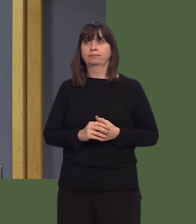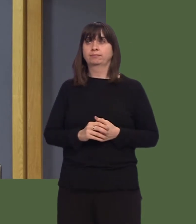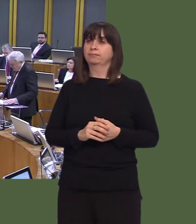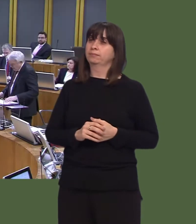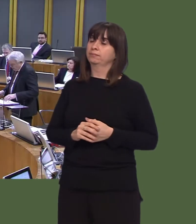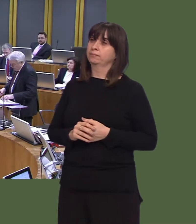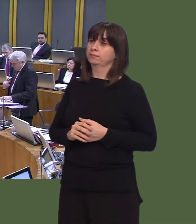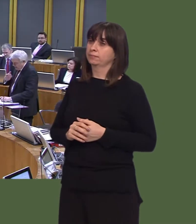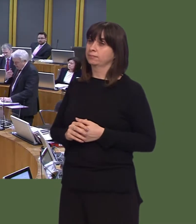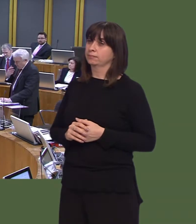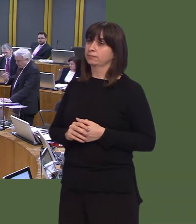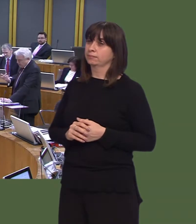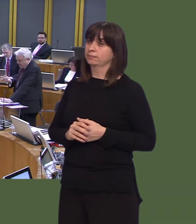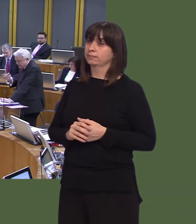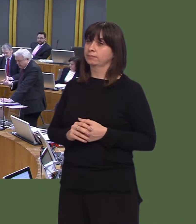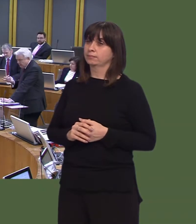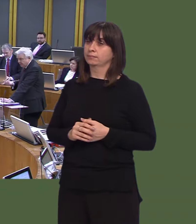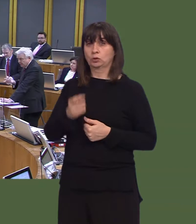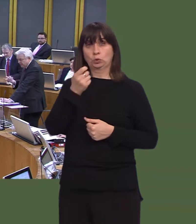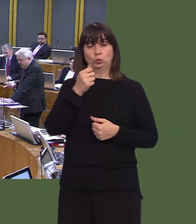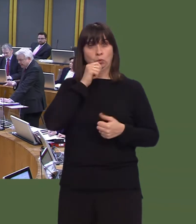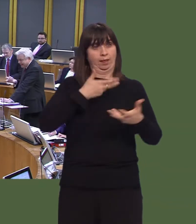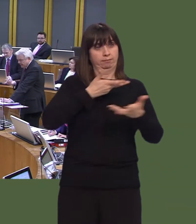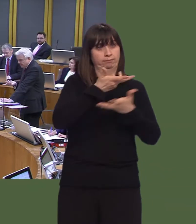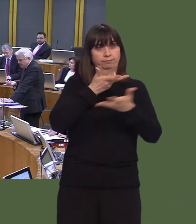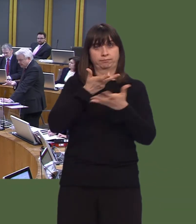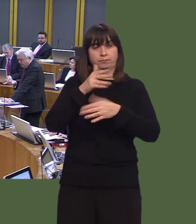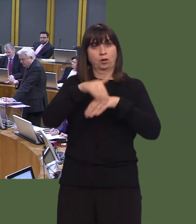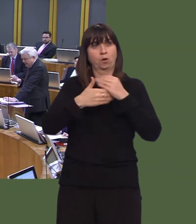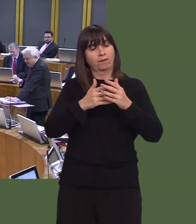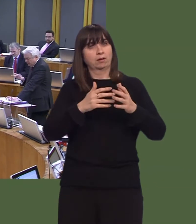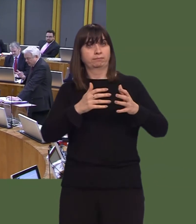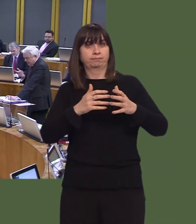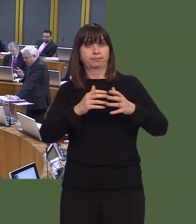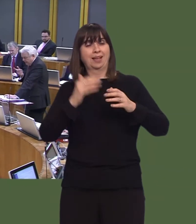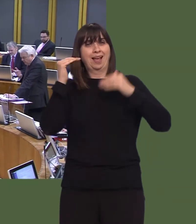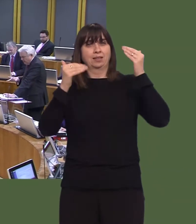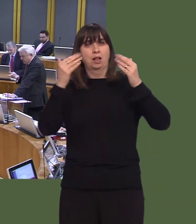Carwyn Jones AM: Well, we will shortly be consulting on the future funding and delivery structure of adult learning in Wales.